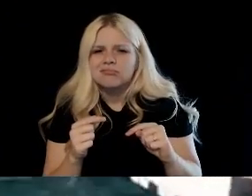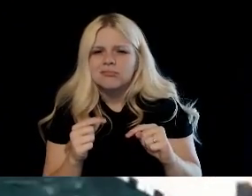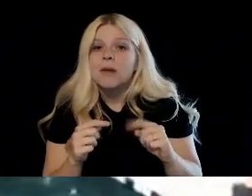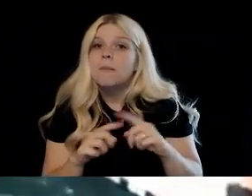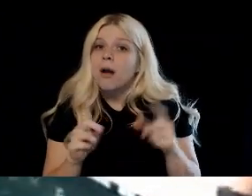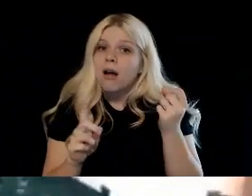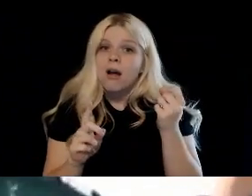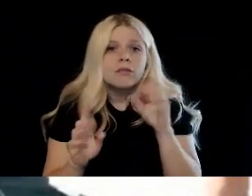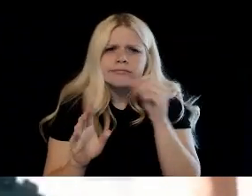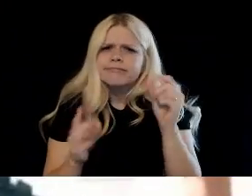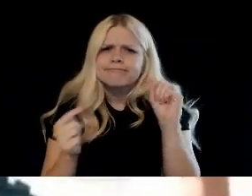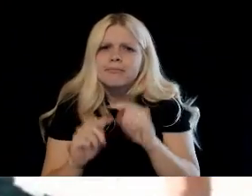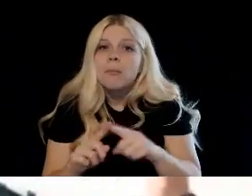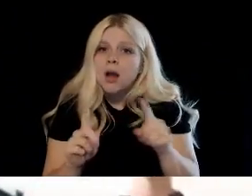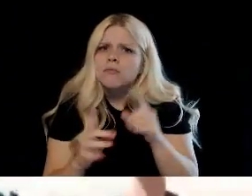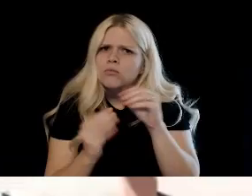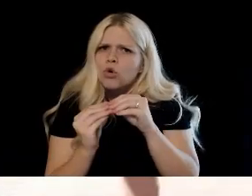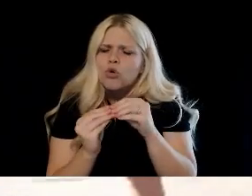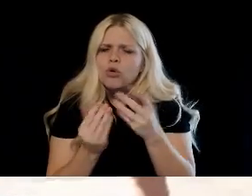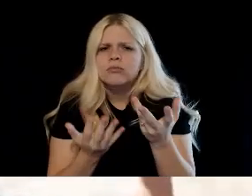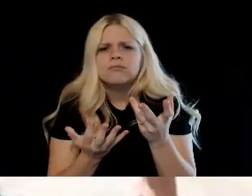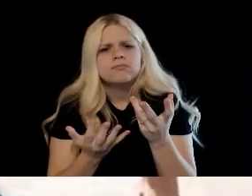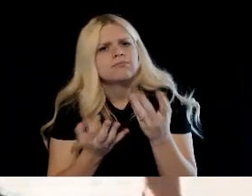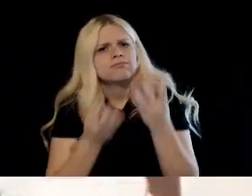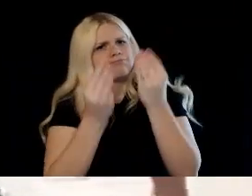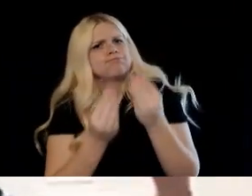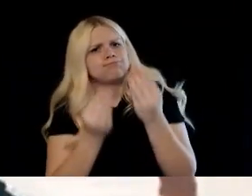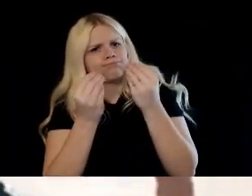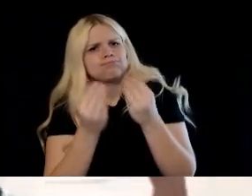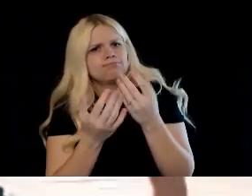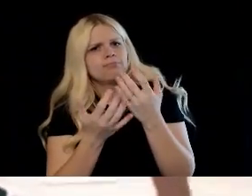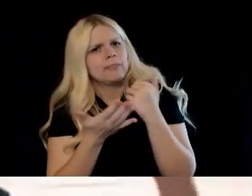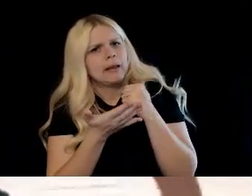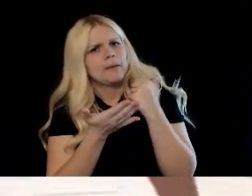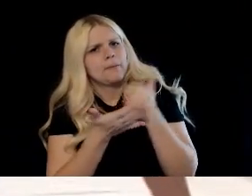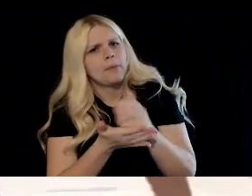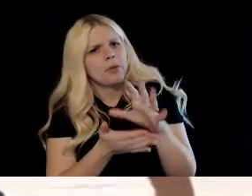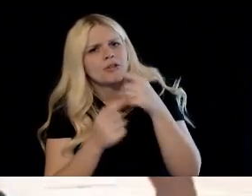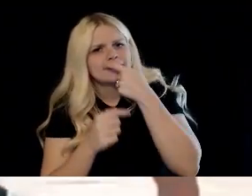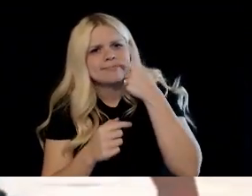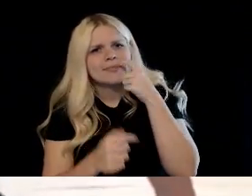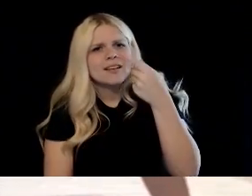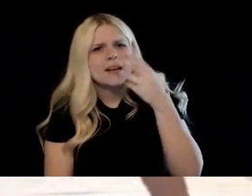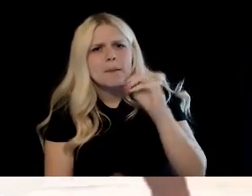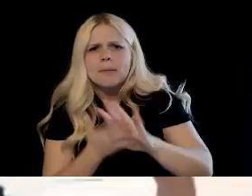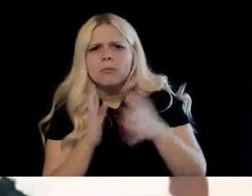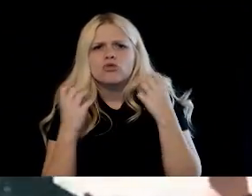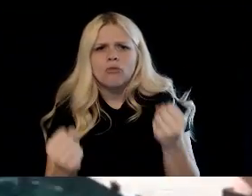Here we only give them fish, so instead of getting the crustaceans, we just brush